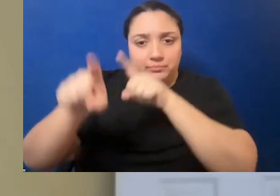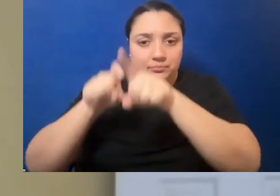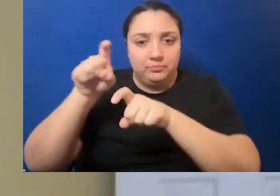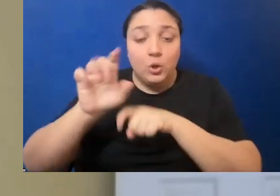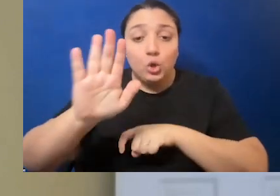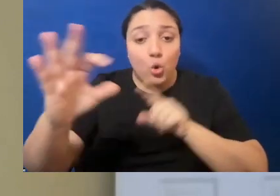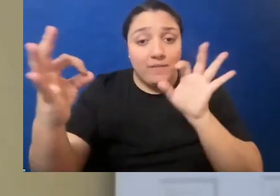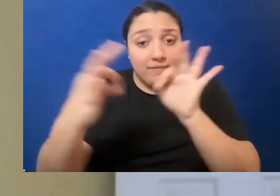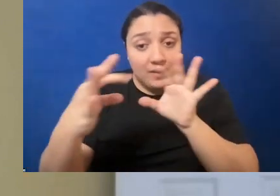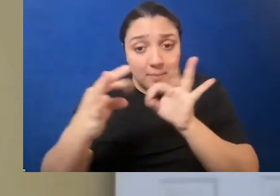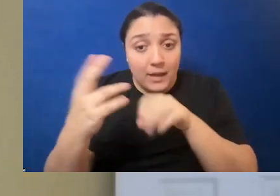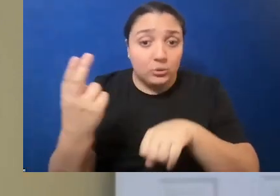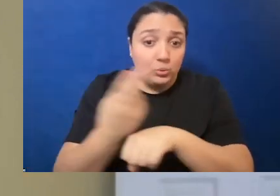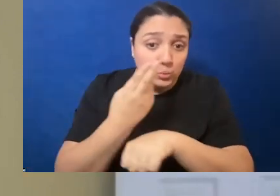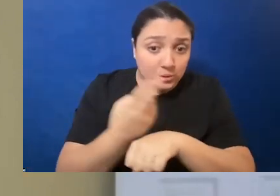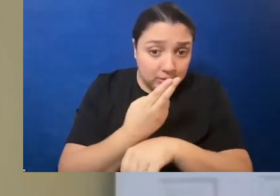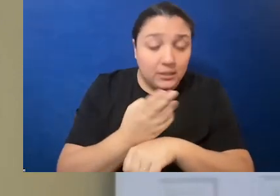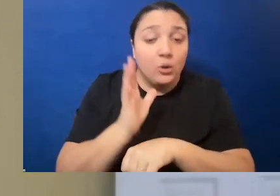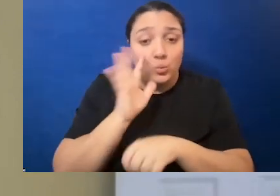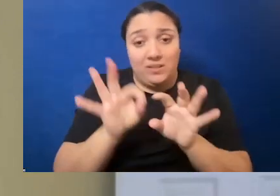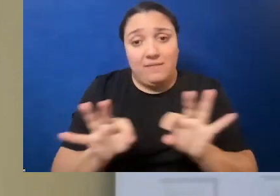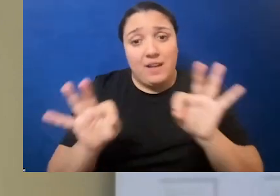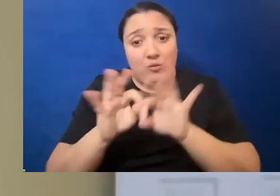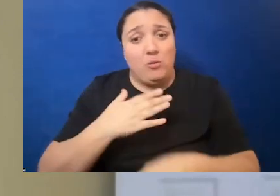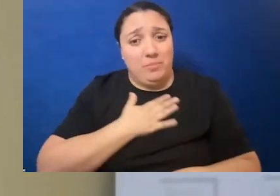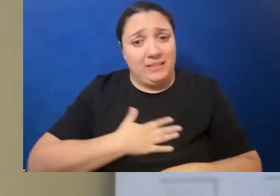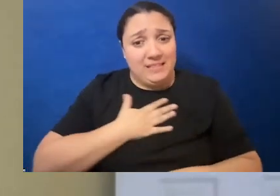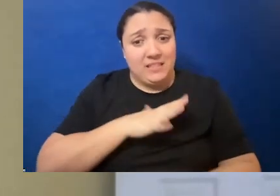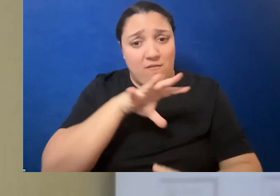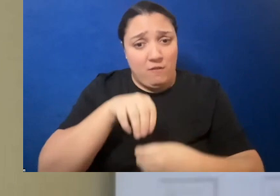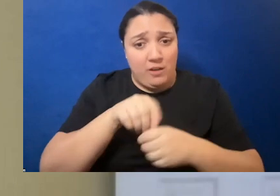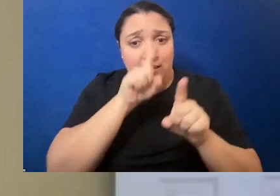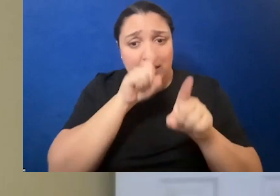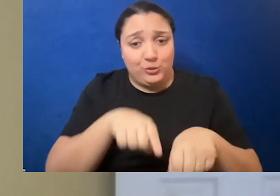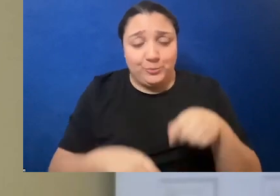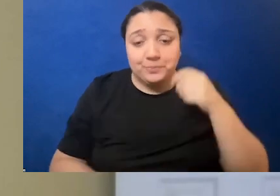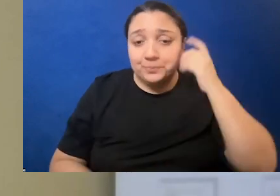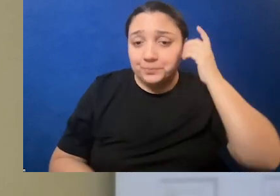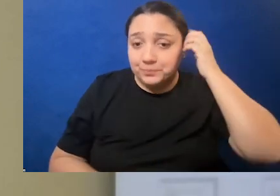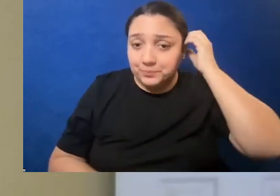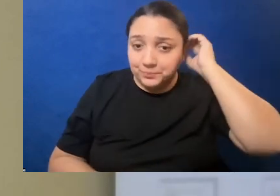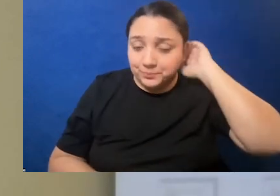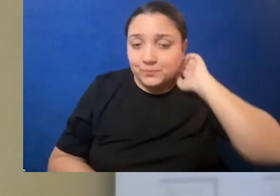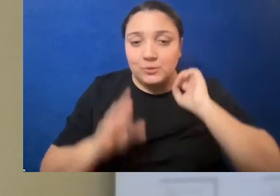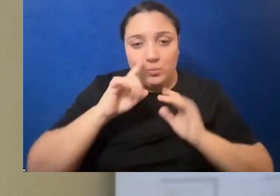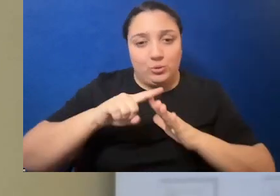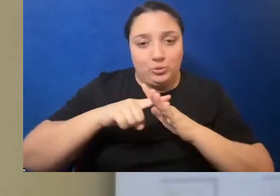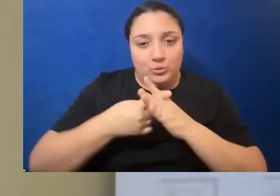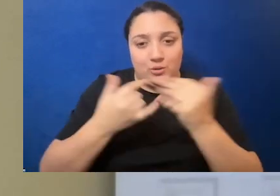FEEDBACK AND USE OF THE POLLS IS VALUABLE SO PLEASE PARTICIPATE. SO LET'S GET STARTED.